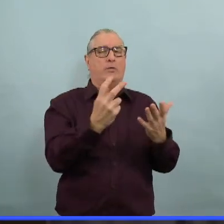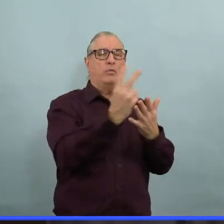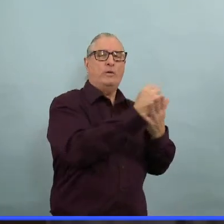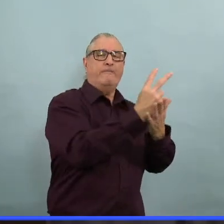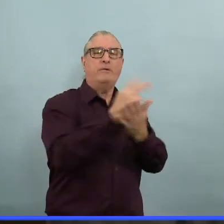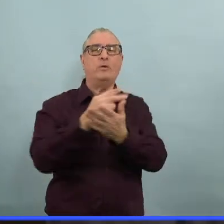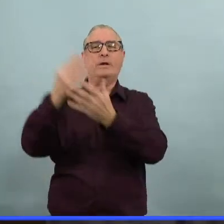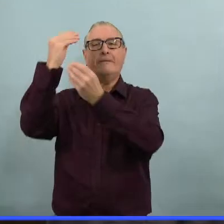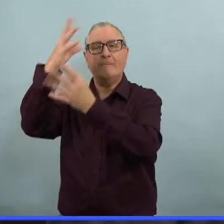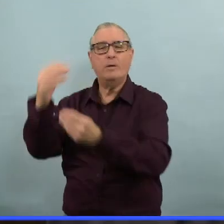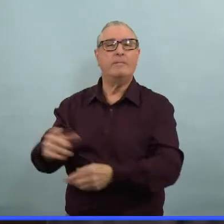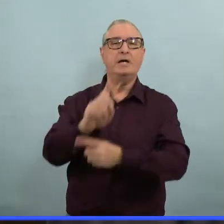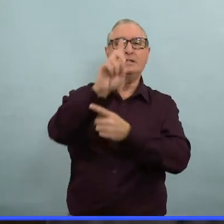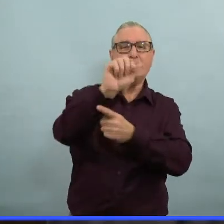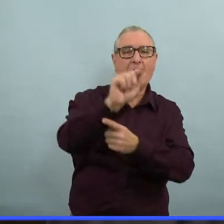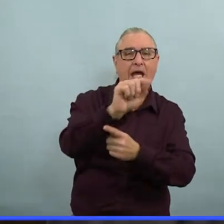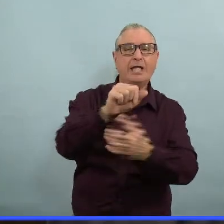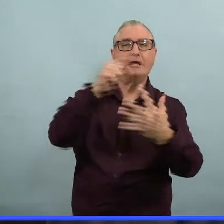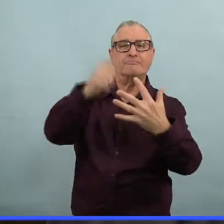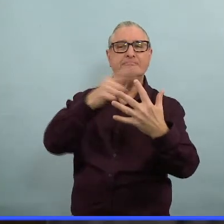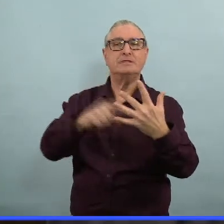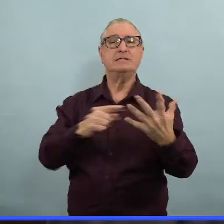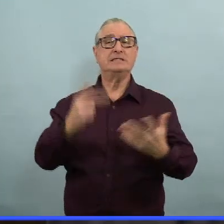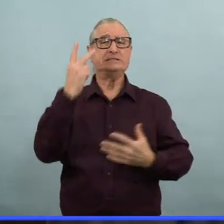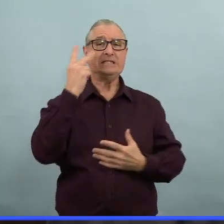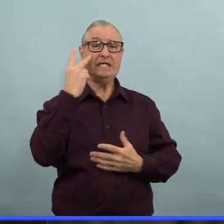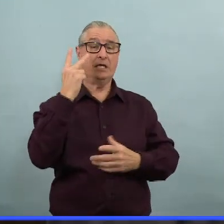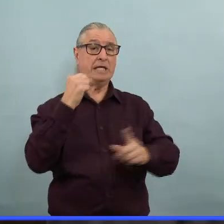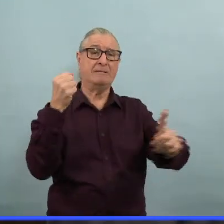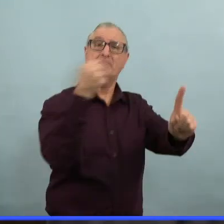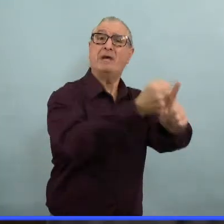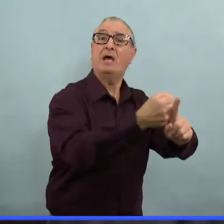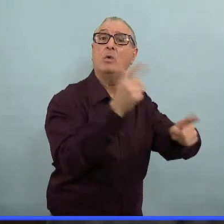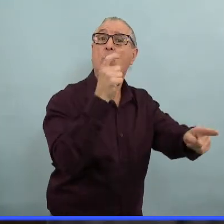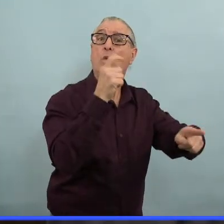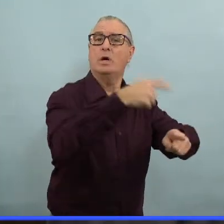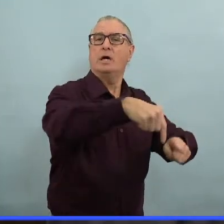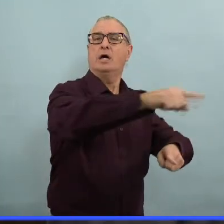we are seeing some positive trends in the data throughout the province indicating that